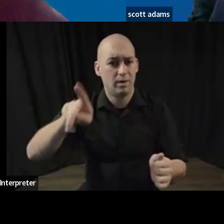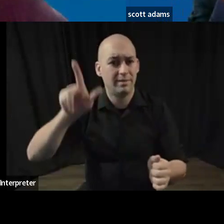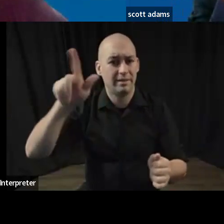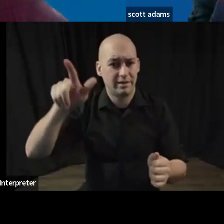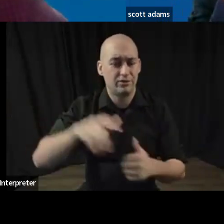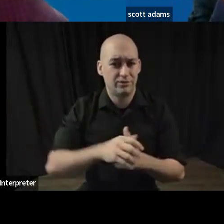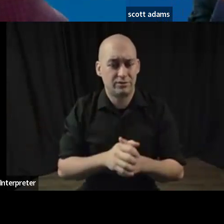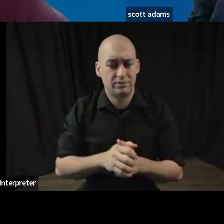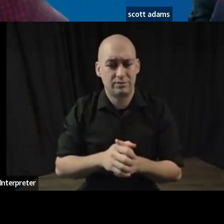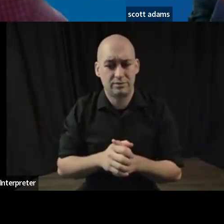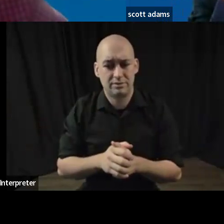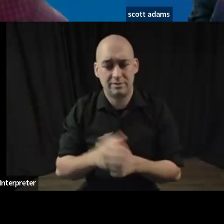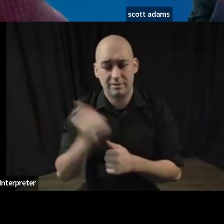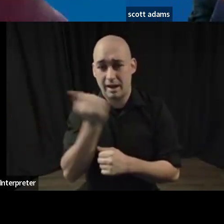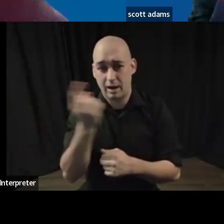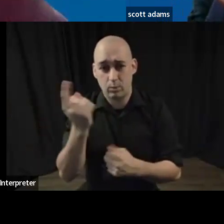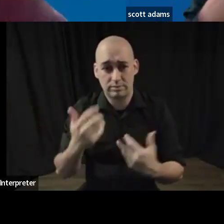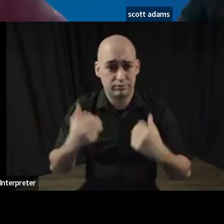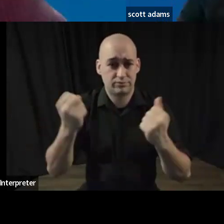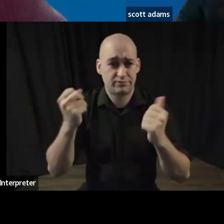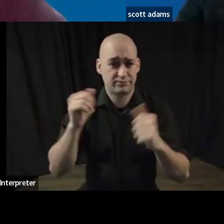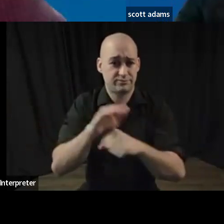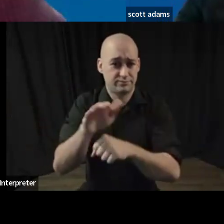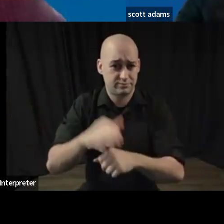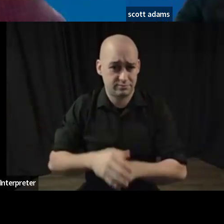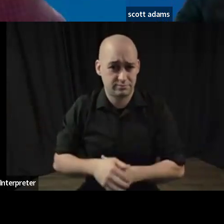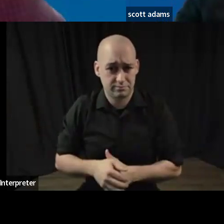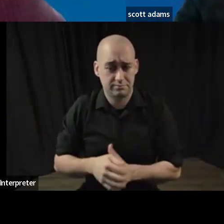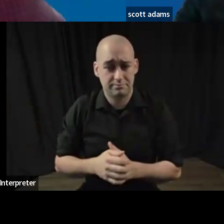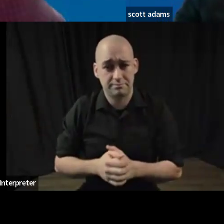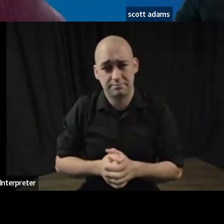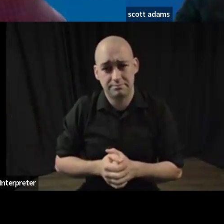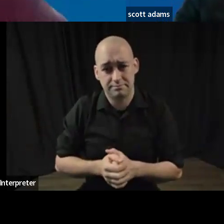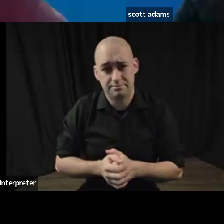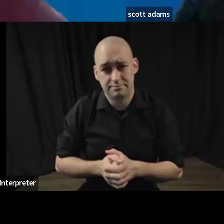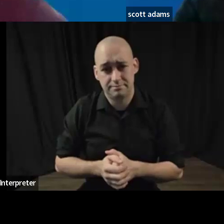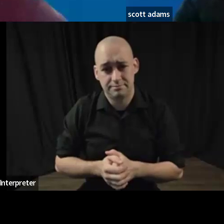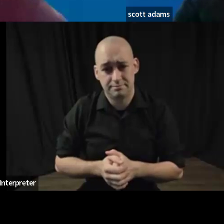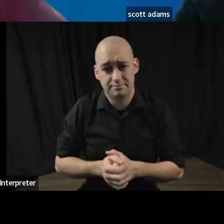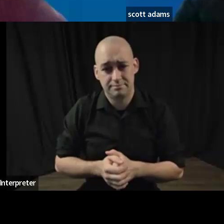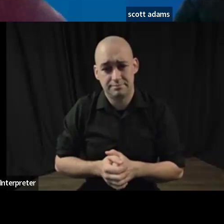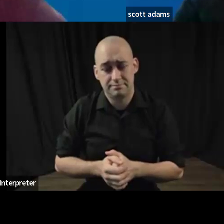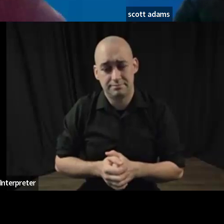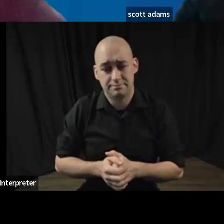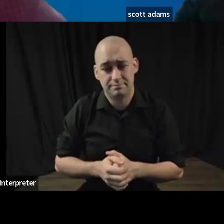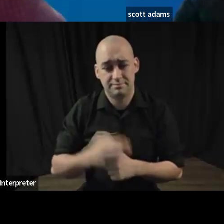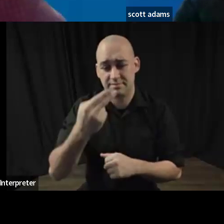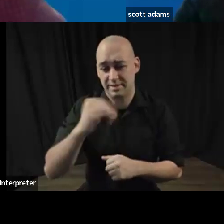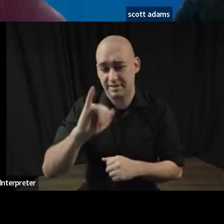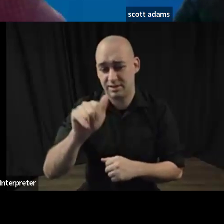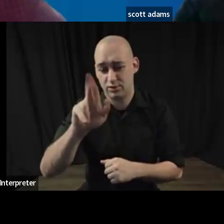if anybody is brave enough or if Hilary Sayer, Hilary Sayer is here. Okay,